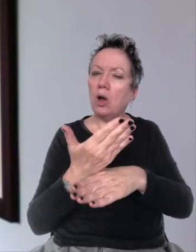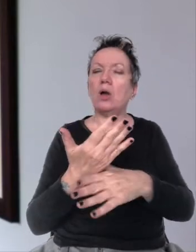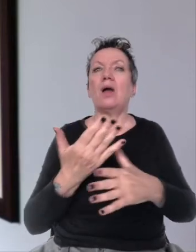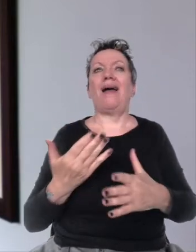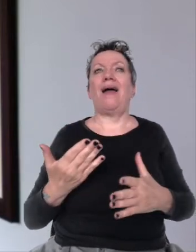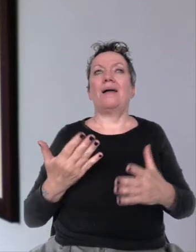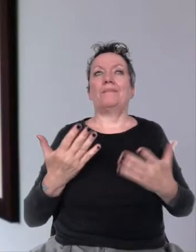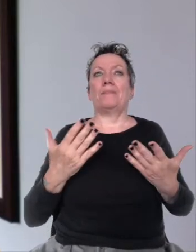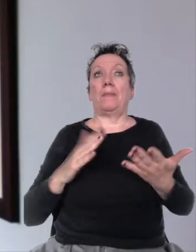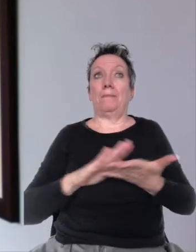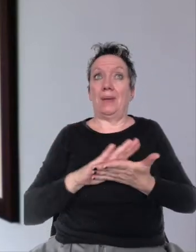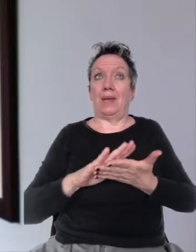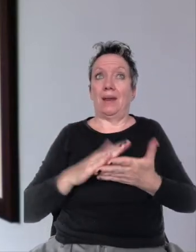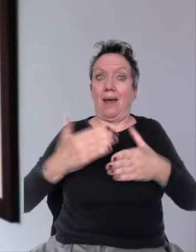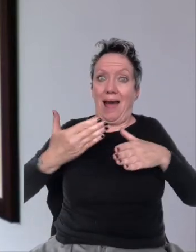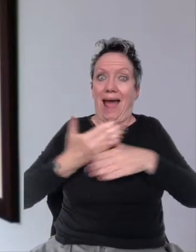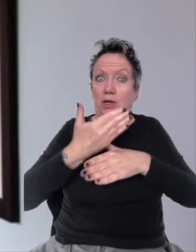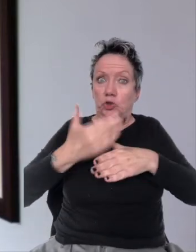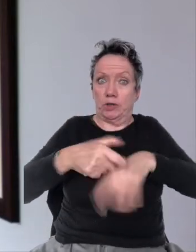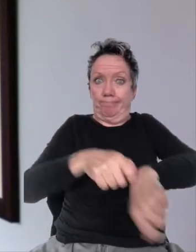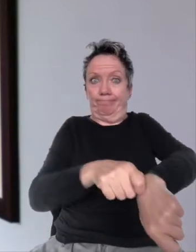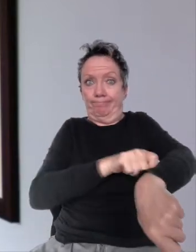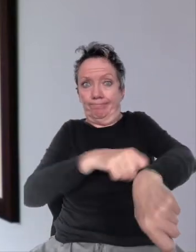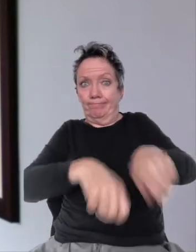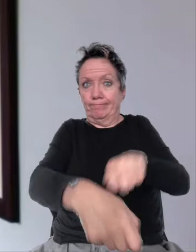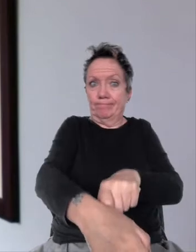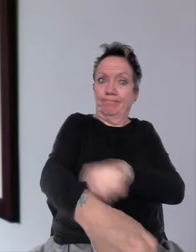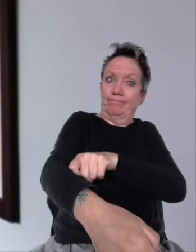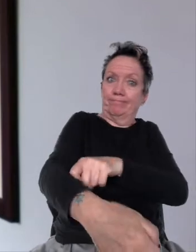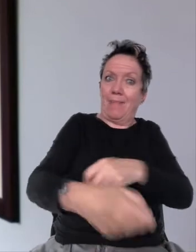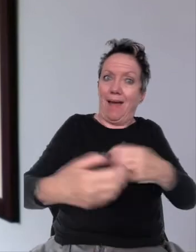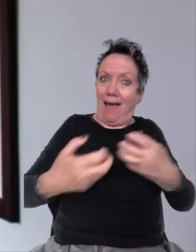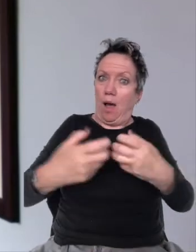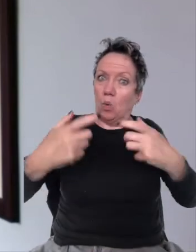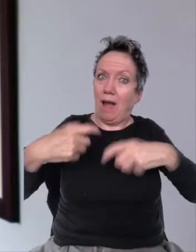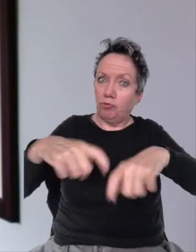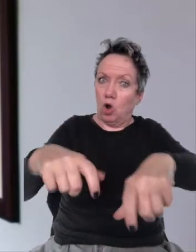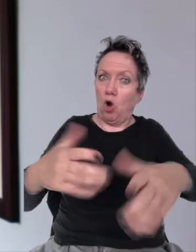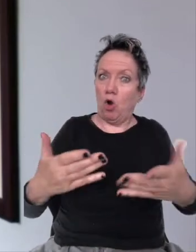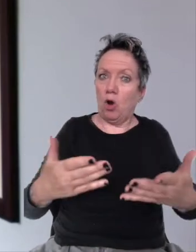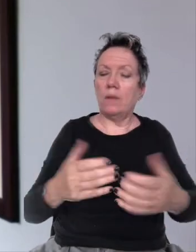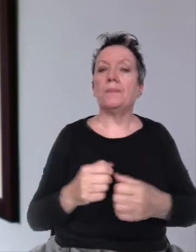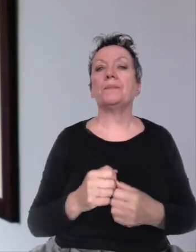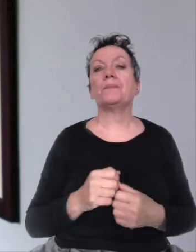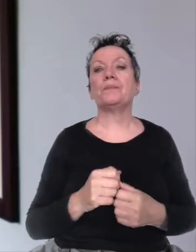action, uh, during this time, um, There was also another conversation.